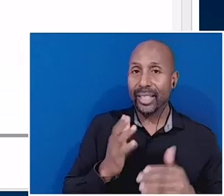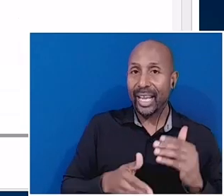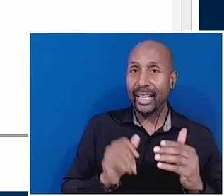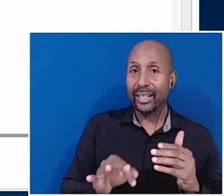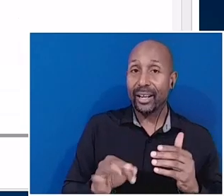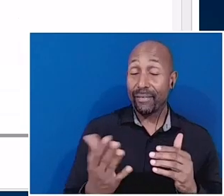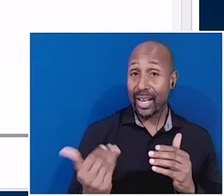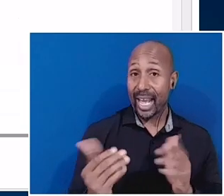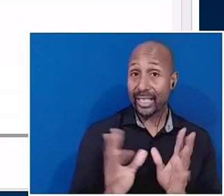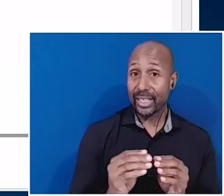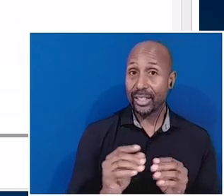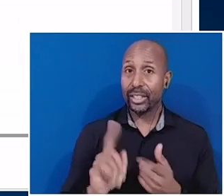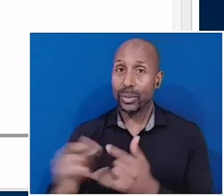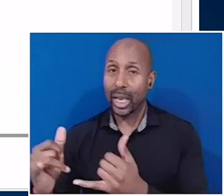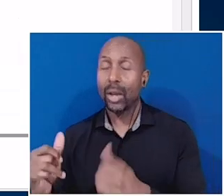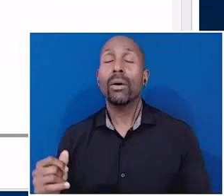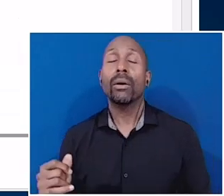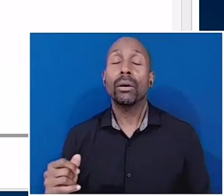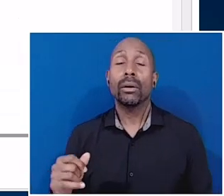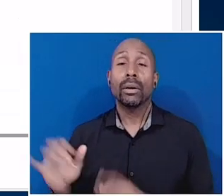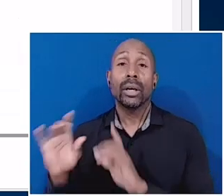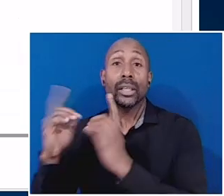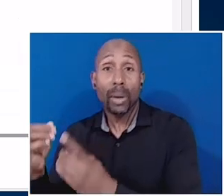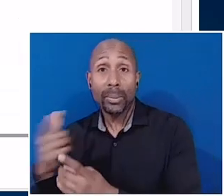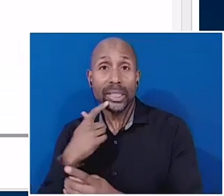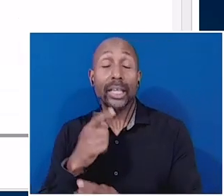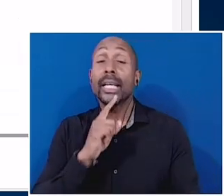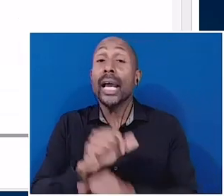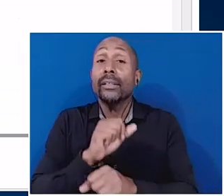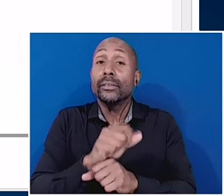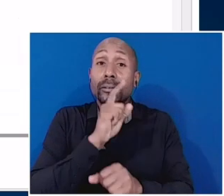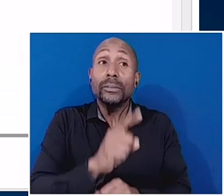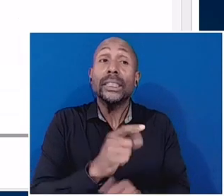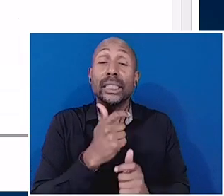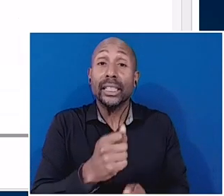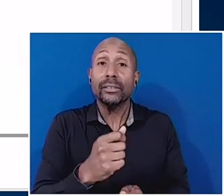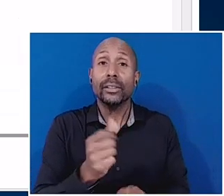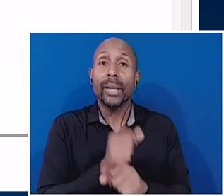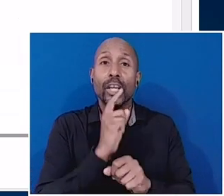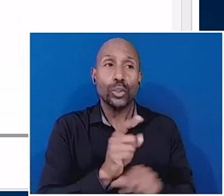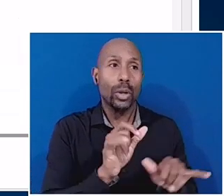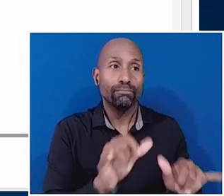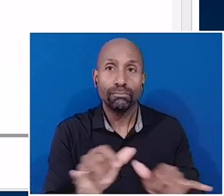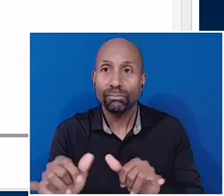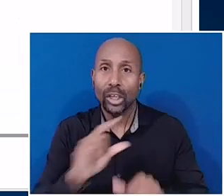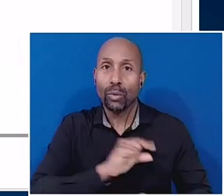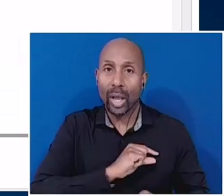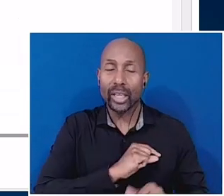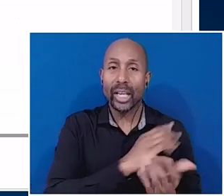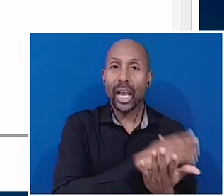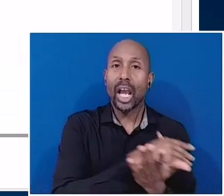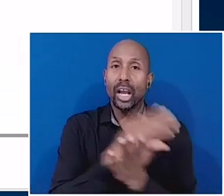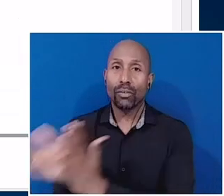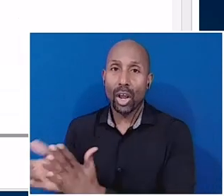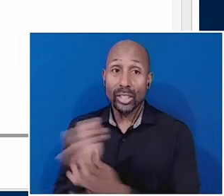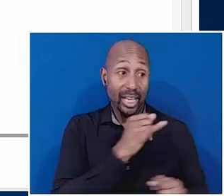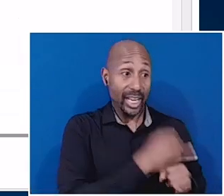know, the Department says that they're really interested in ensuring consistency and quality across institutions and see